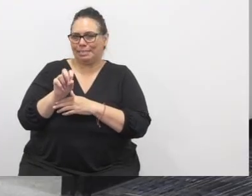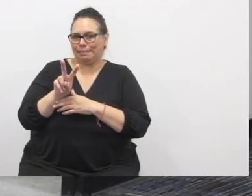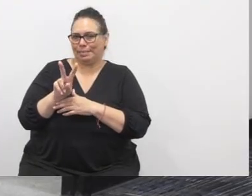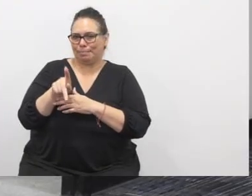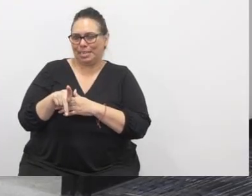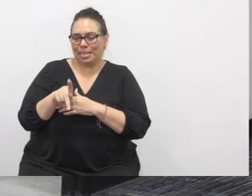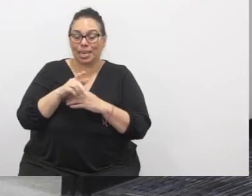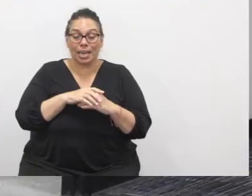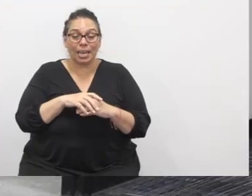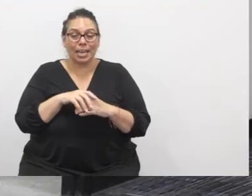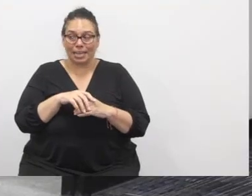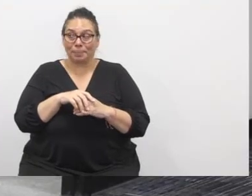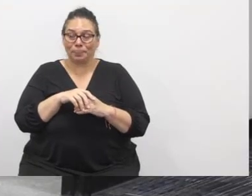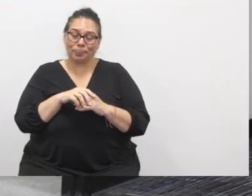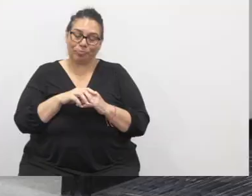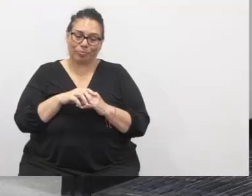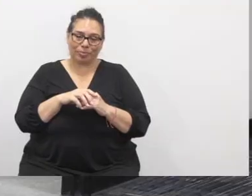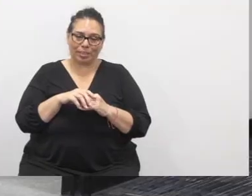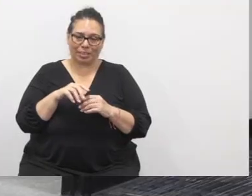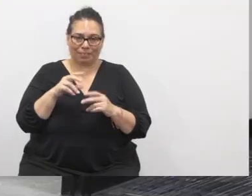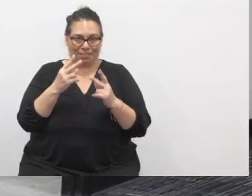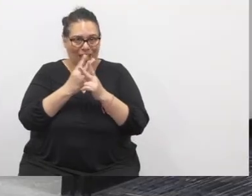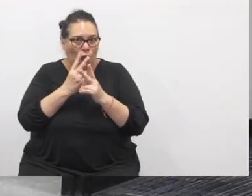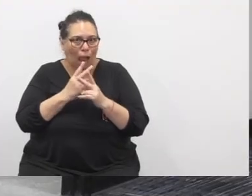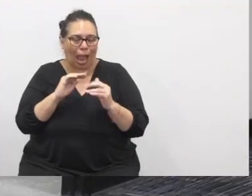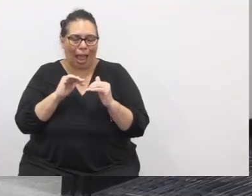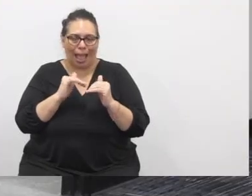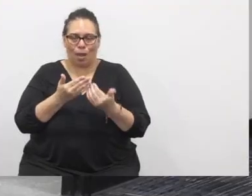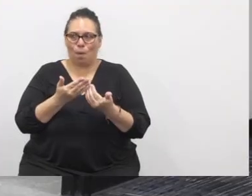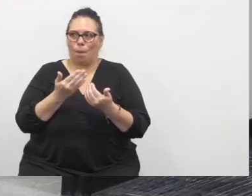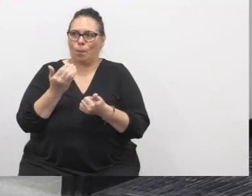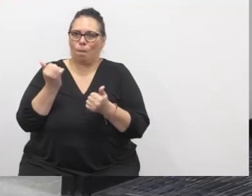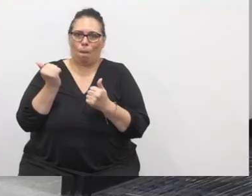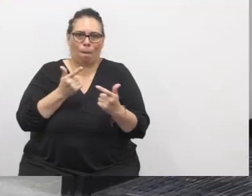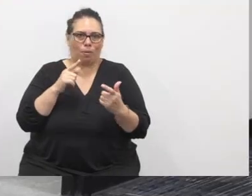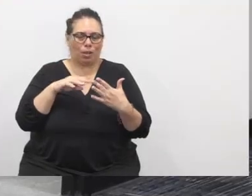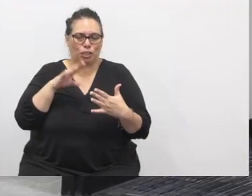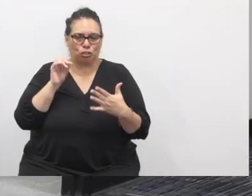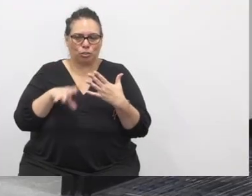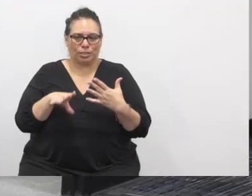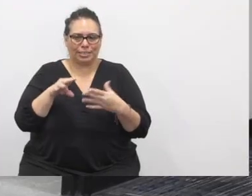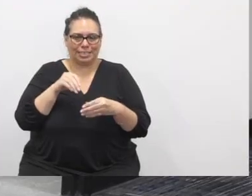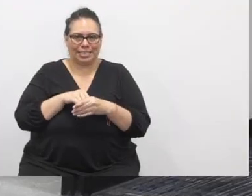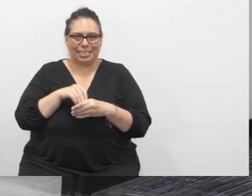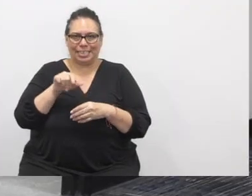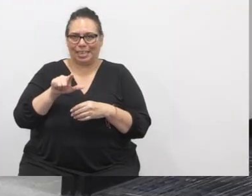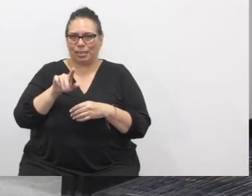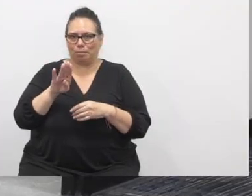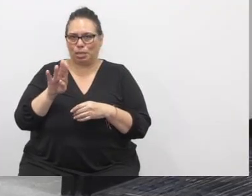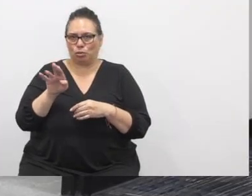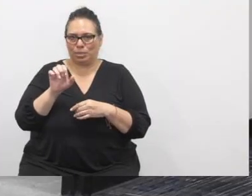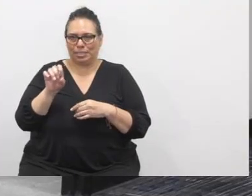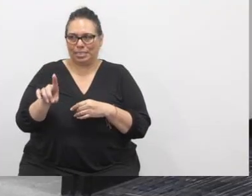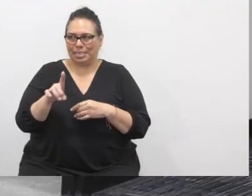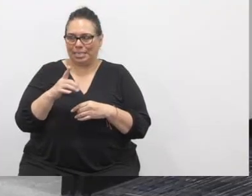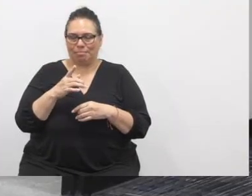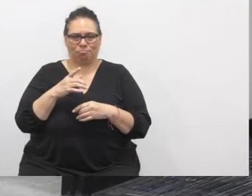if we figure out how to make sure that every single student in LBUSD feels I belong to my school,